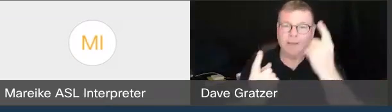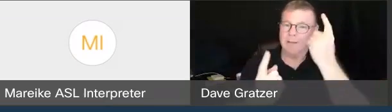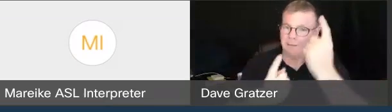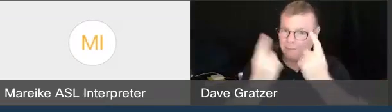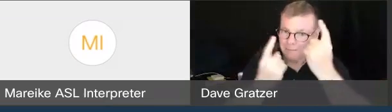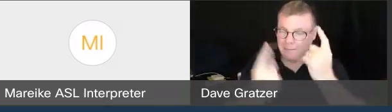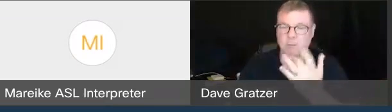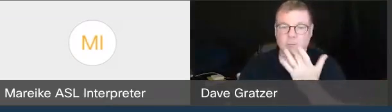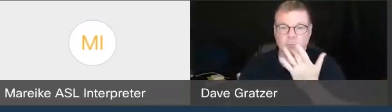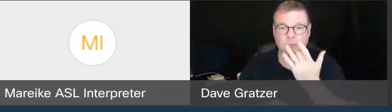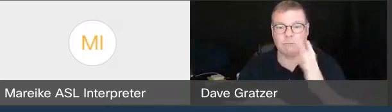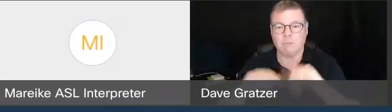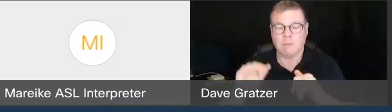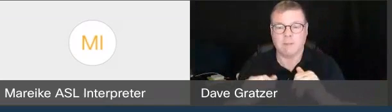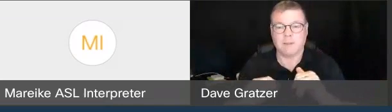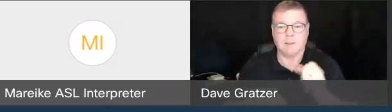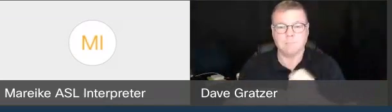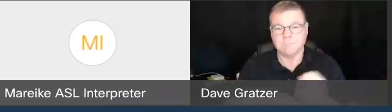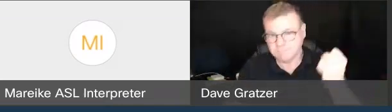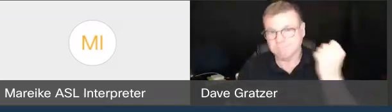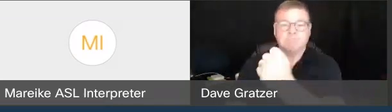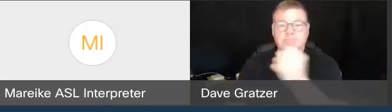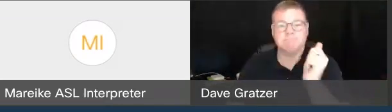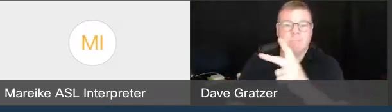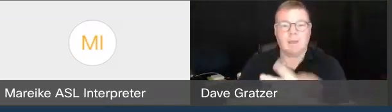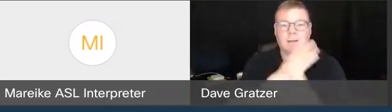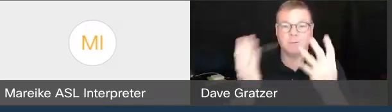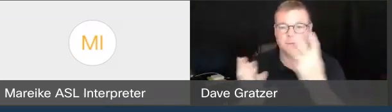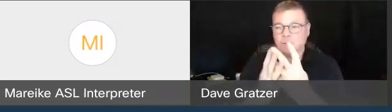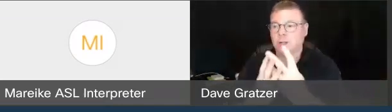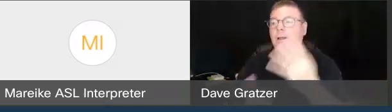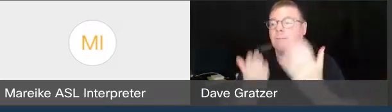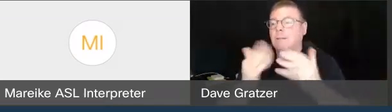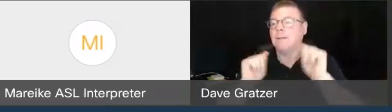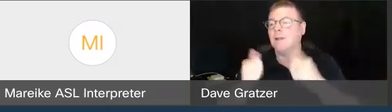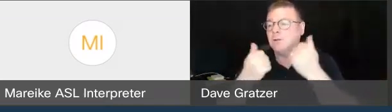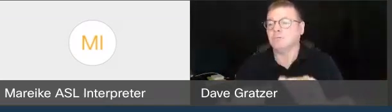rather than sending Gary back to jail. And maybe we can try another treatment, alternative, a show